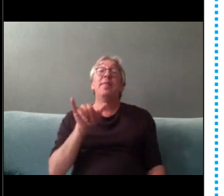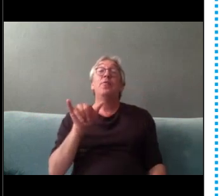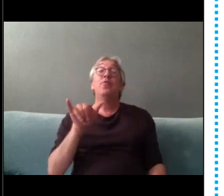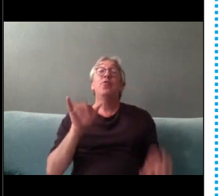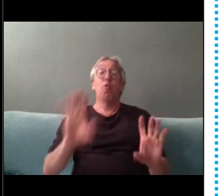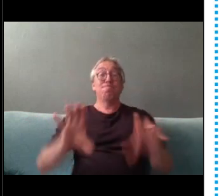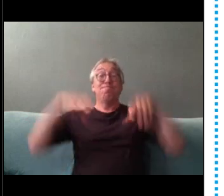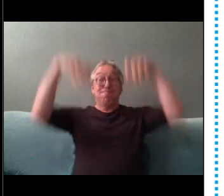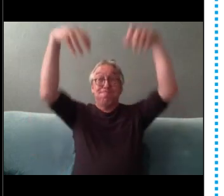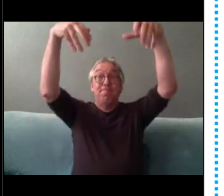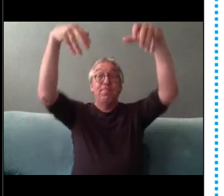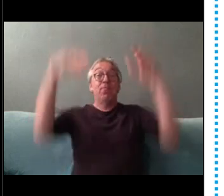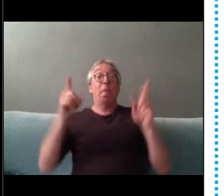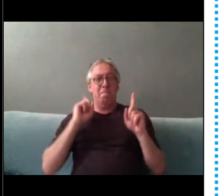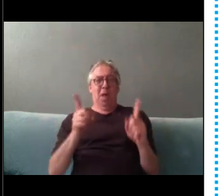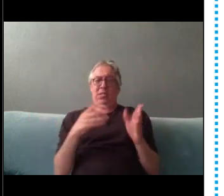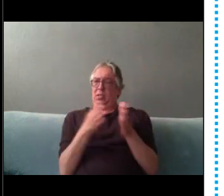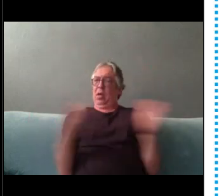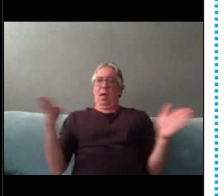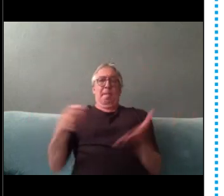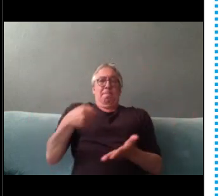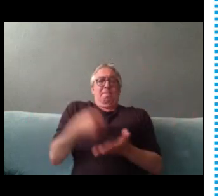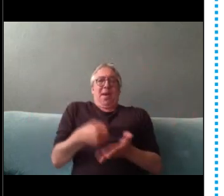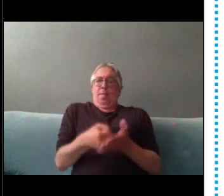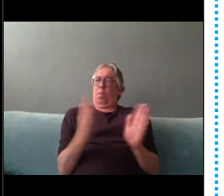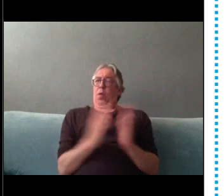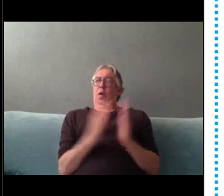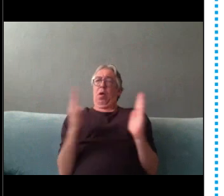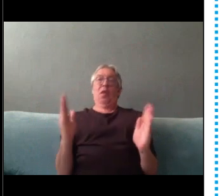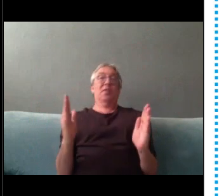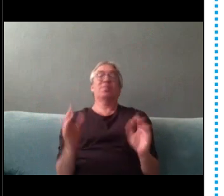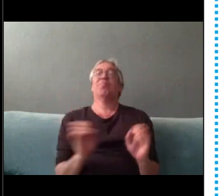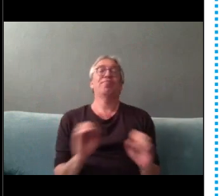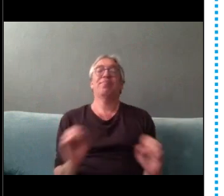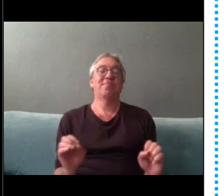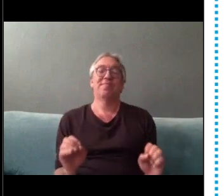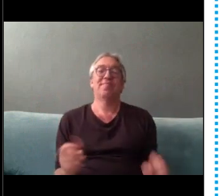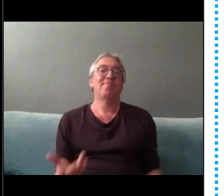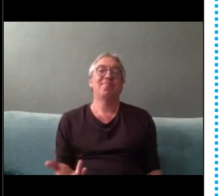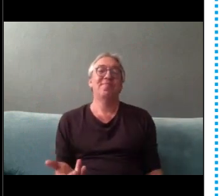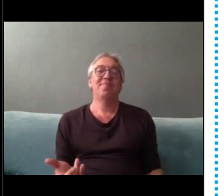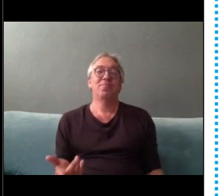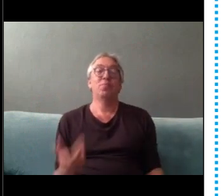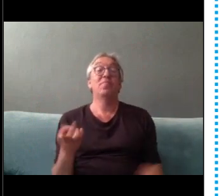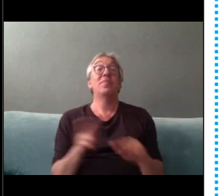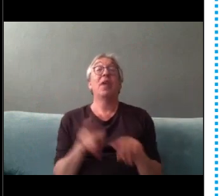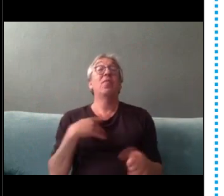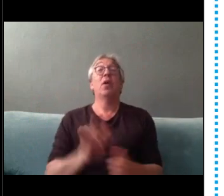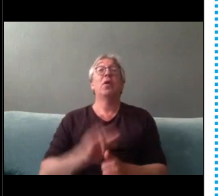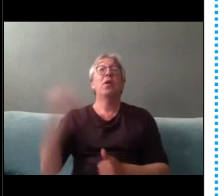And the issue is that if in some cases there is a small aircraft they just tell you when you are at the airport